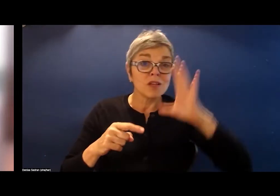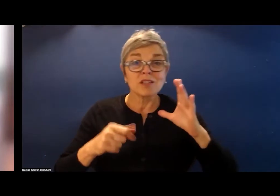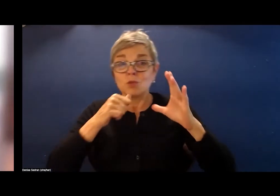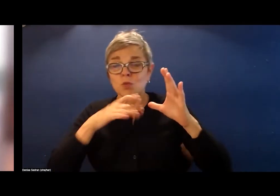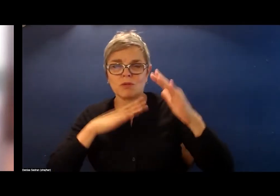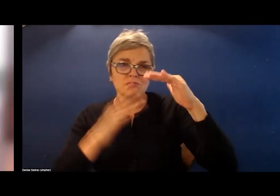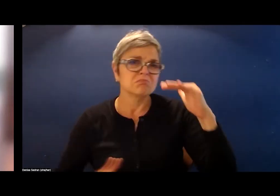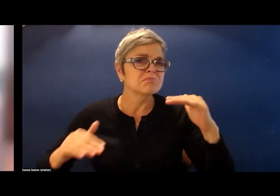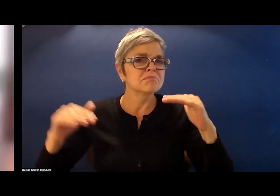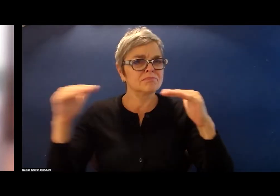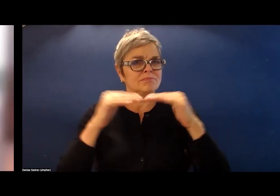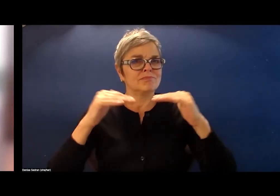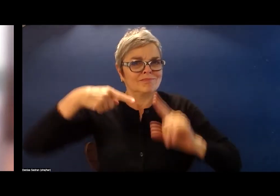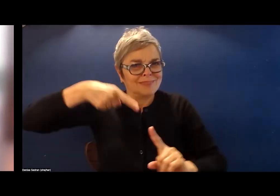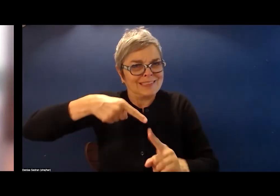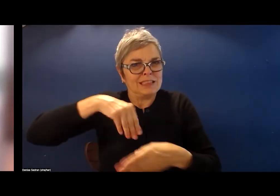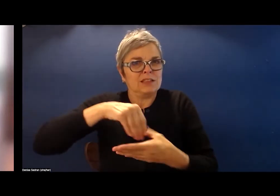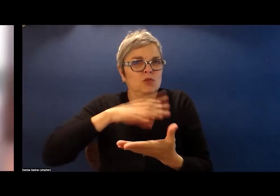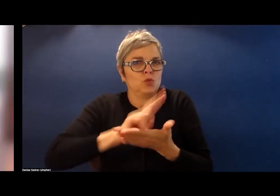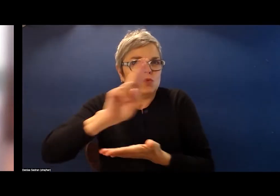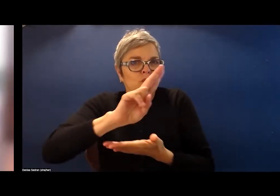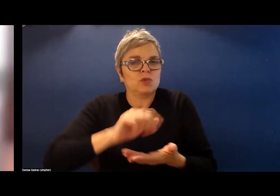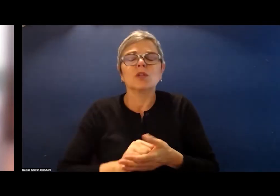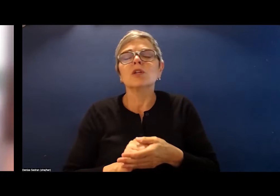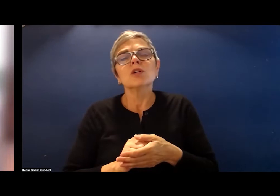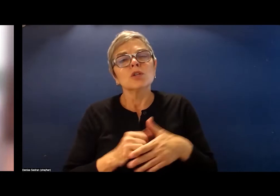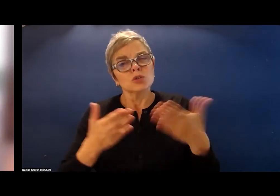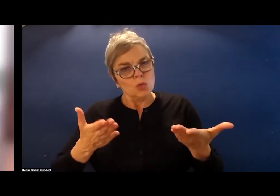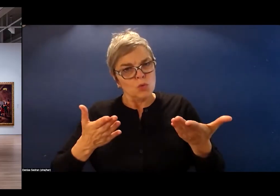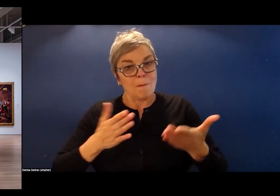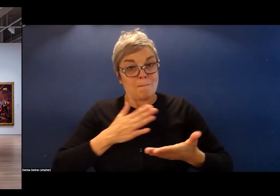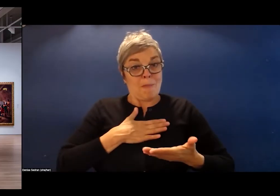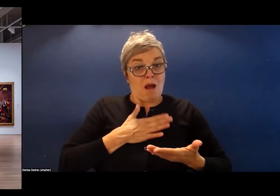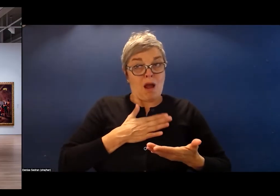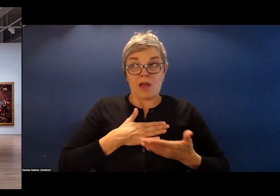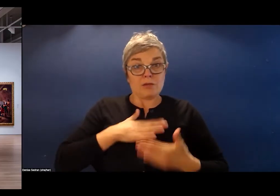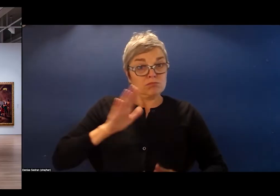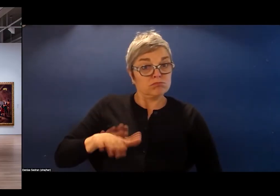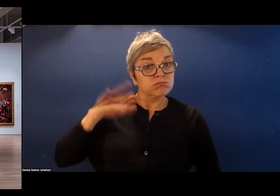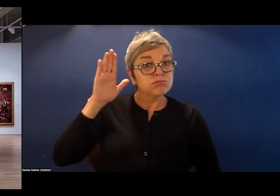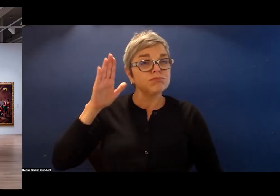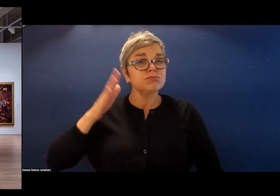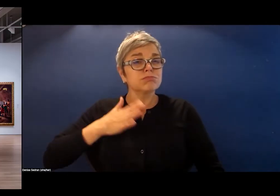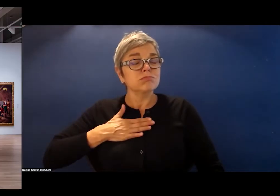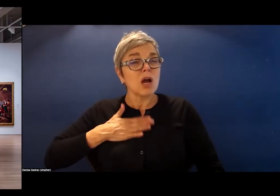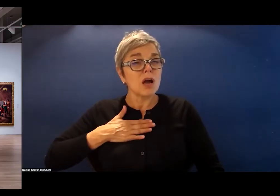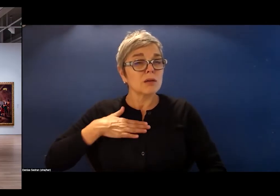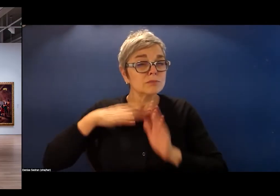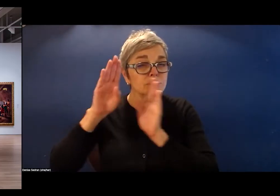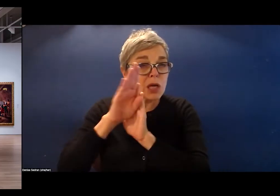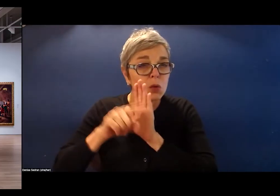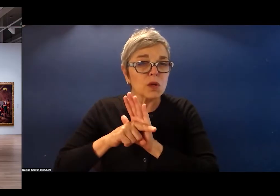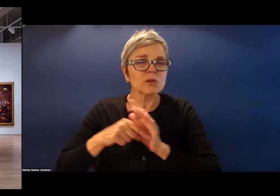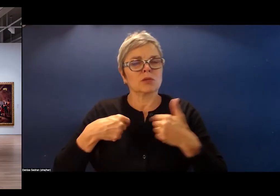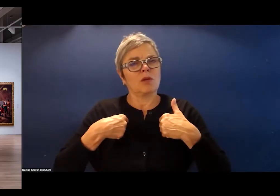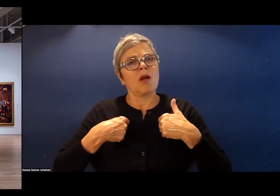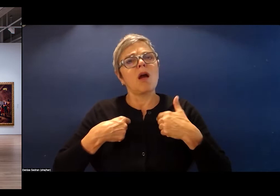that I do tend to revert to a very kind of obvious definition and understanding of feminism.